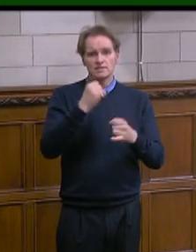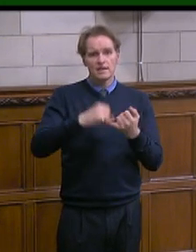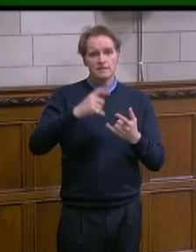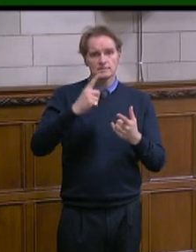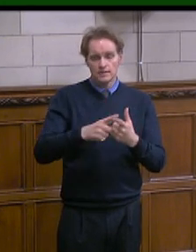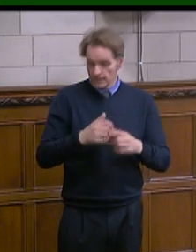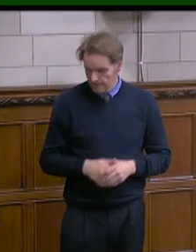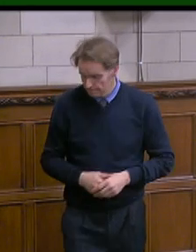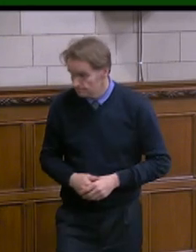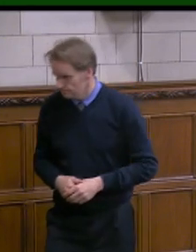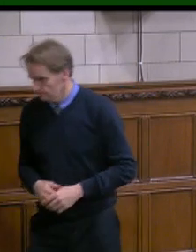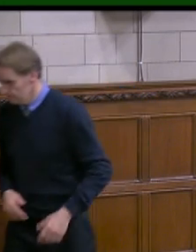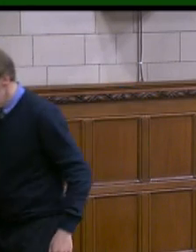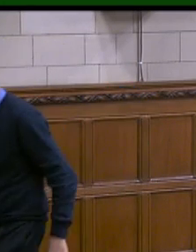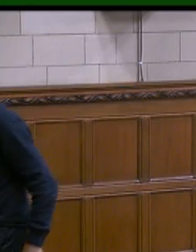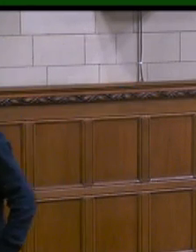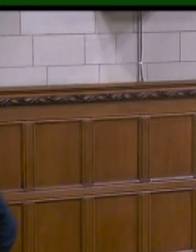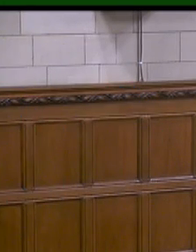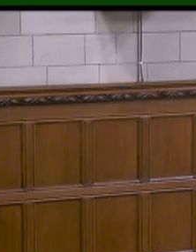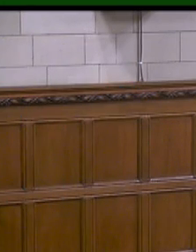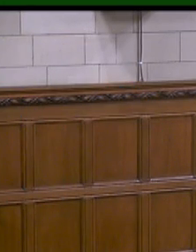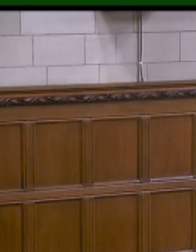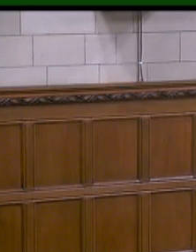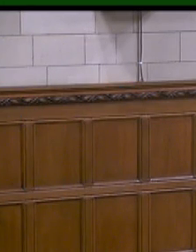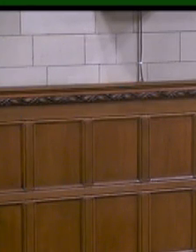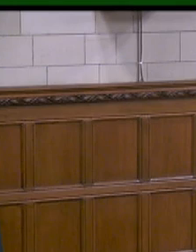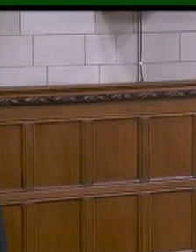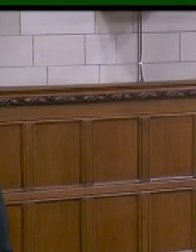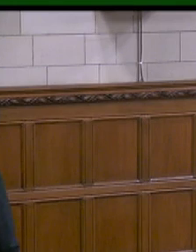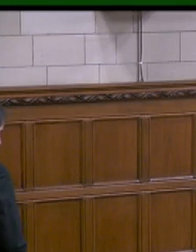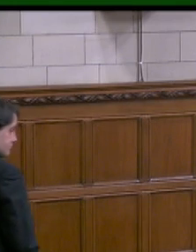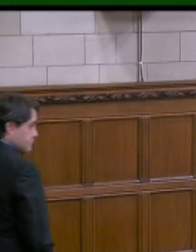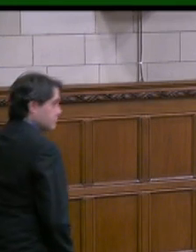Rachael Maskell (York Central) (Lab/Co-op): [In British Sign Language: “Thank you, Chair.